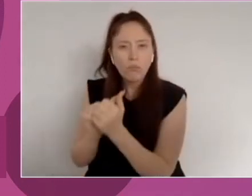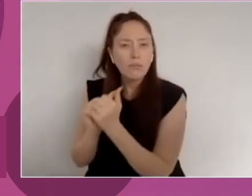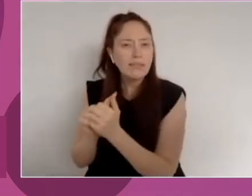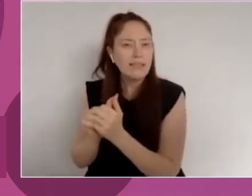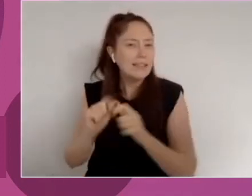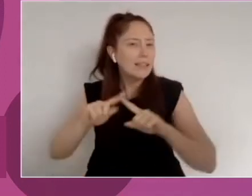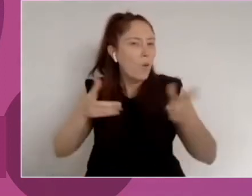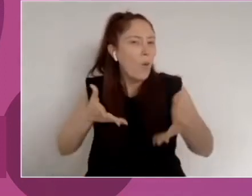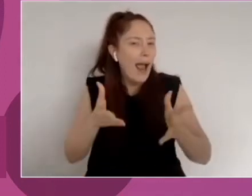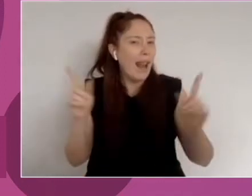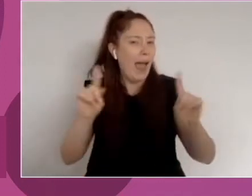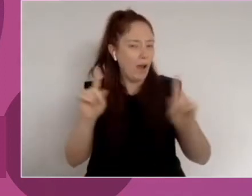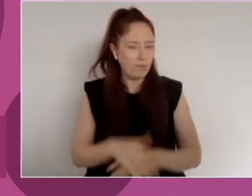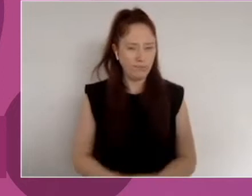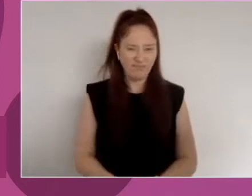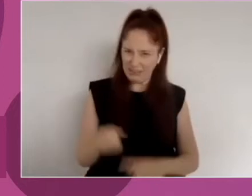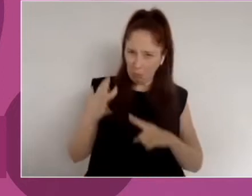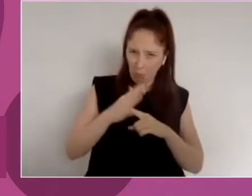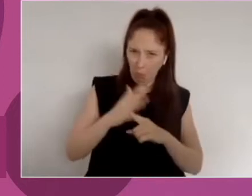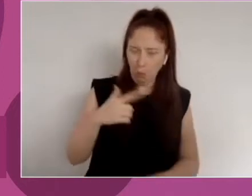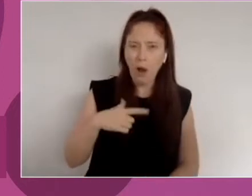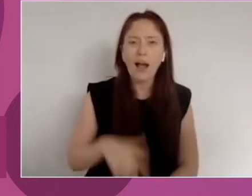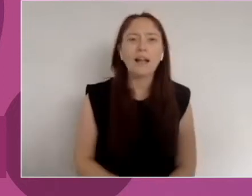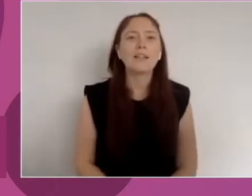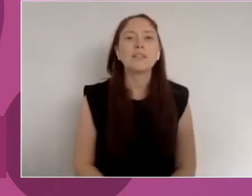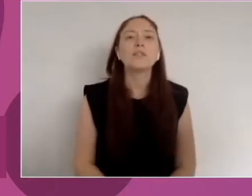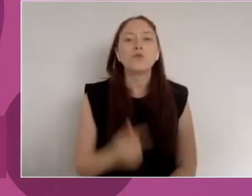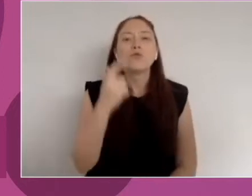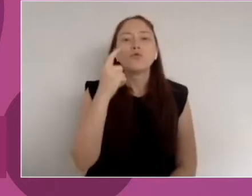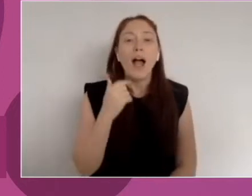why is this important? It's important to try to actually leverage, of course, the machining of